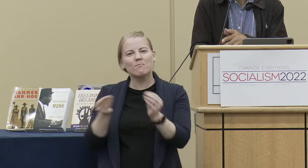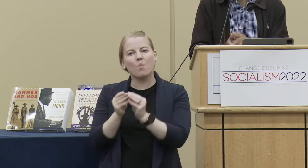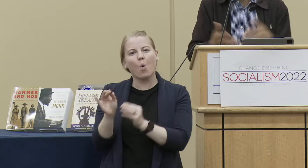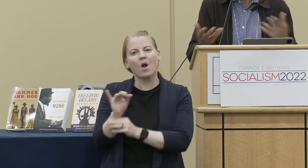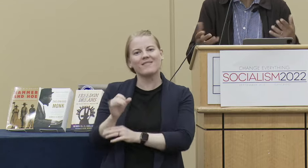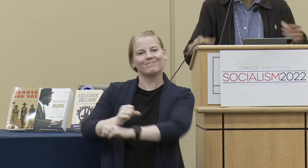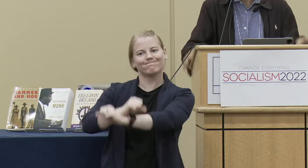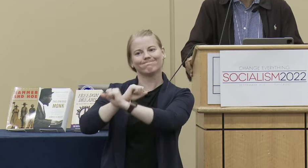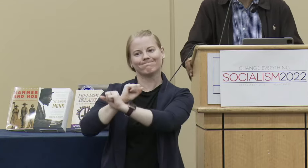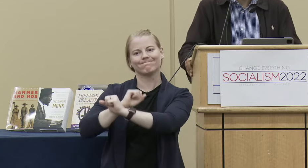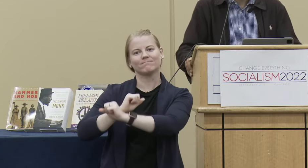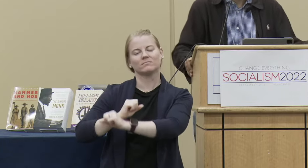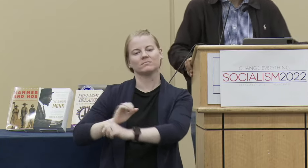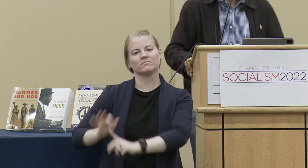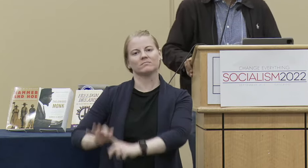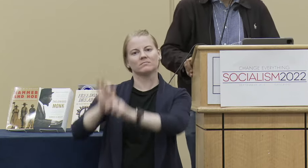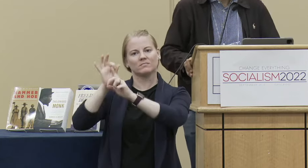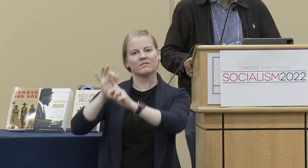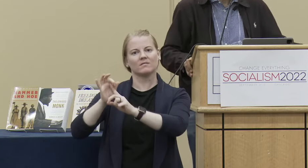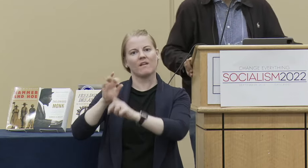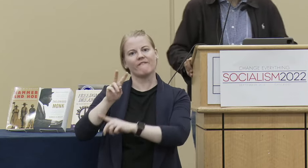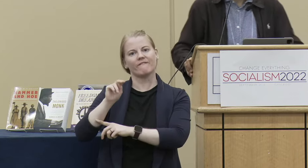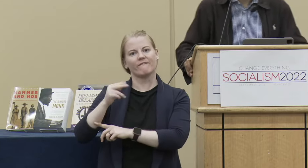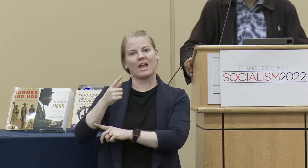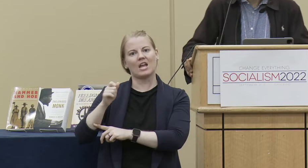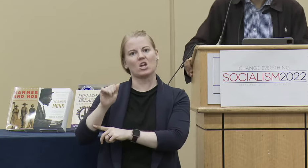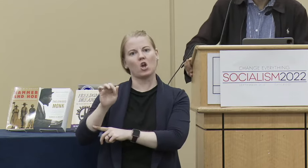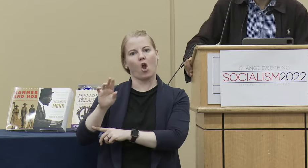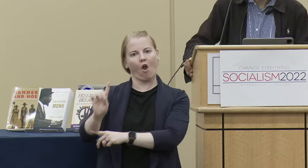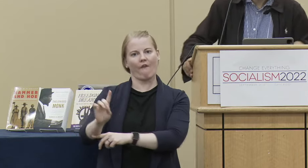have to have these conversations and stop thinking of the south as a backward place and think of it more as a